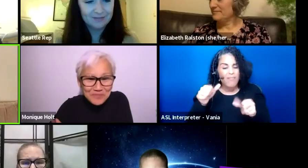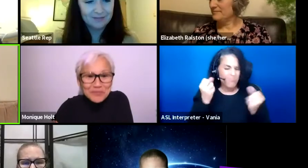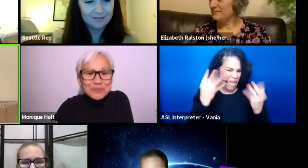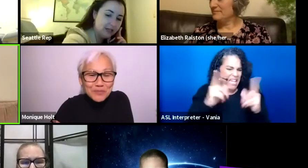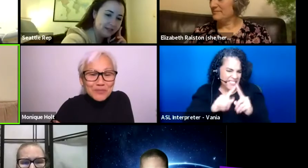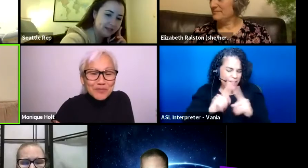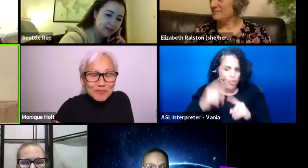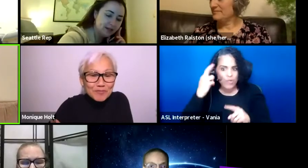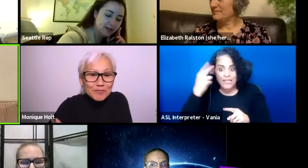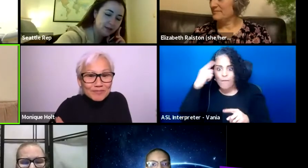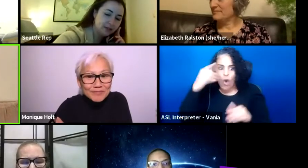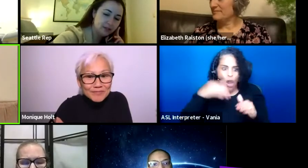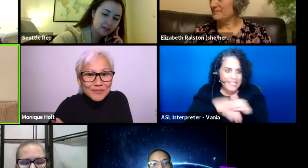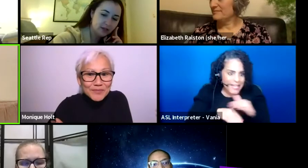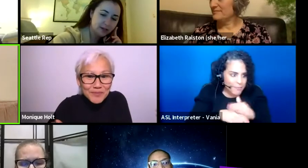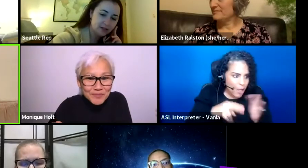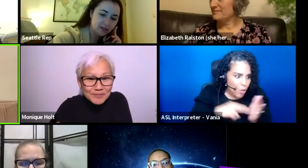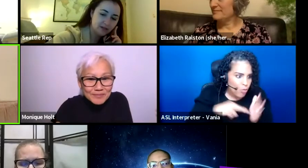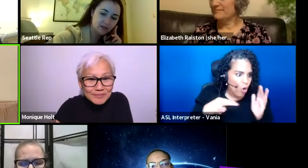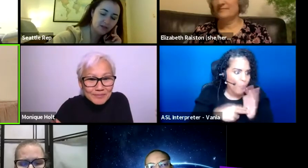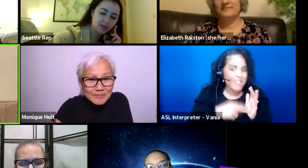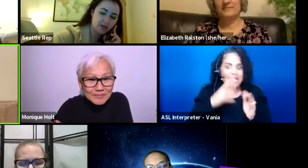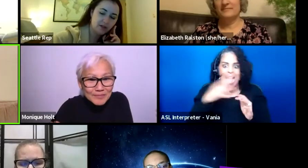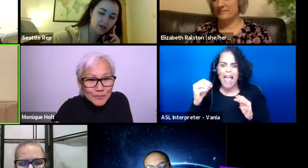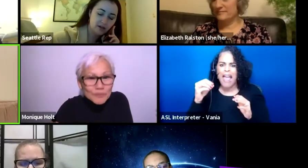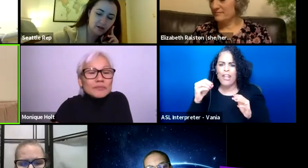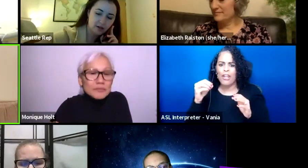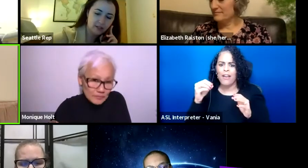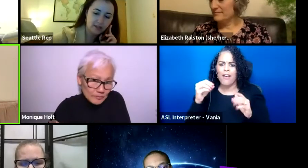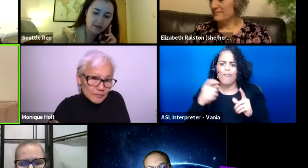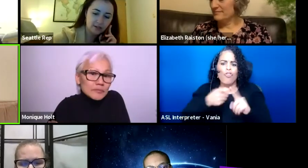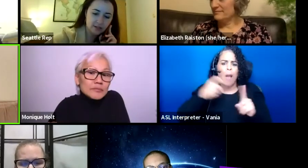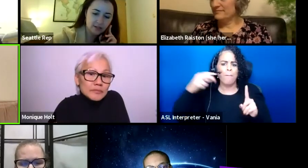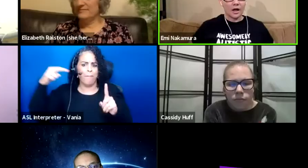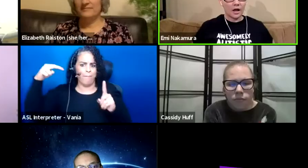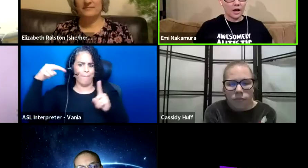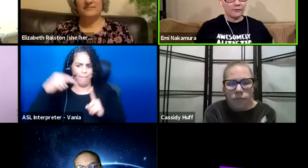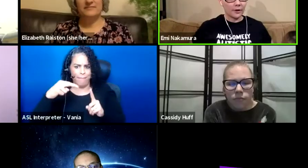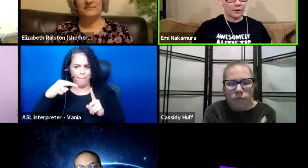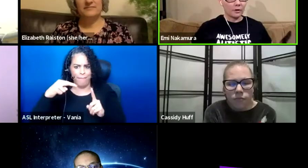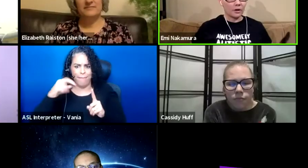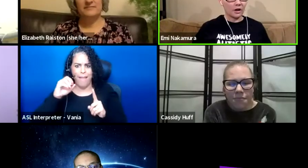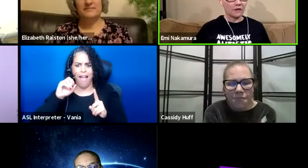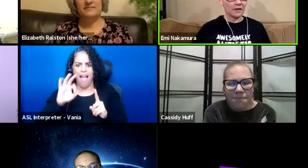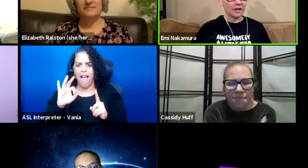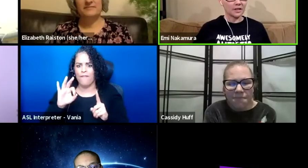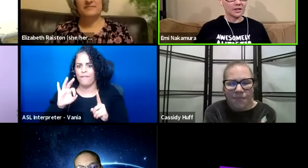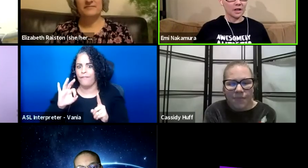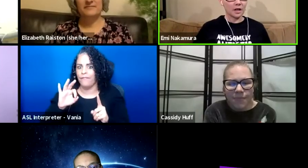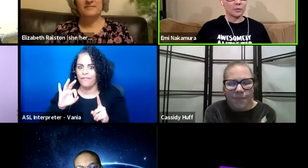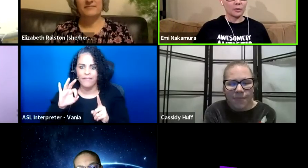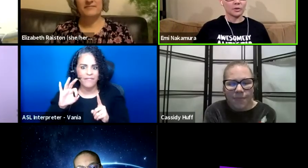for accessibility. Looking from the point of view of a disabled performer,